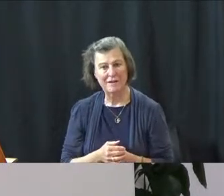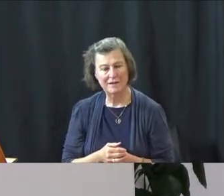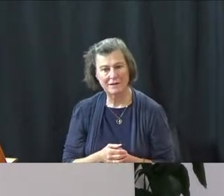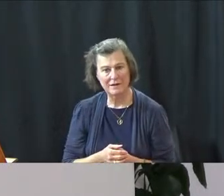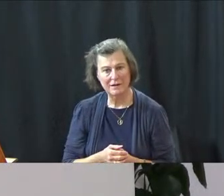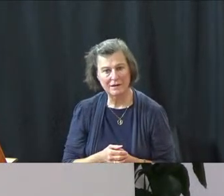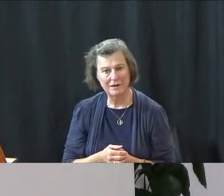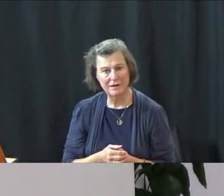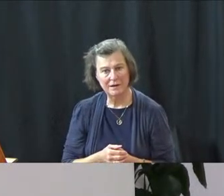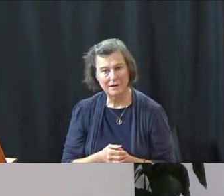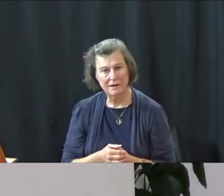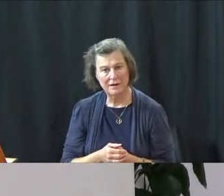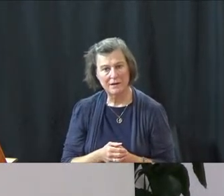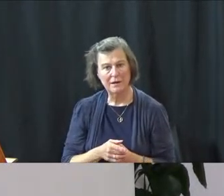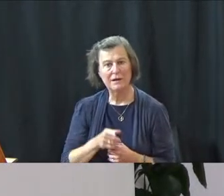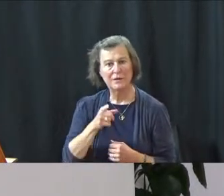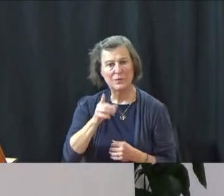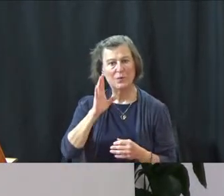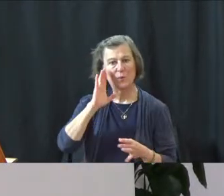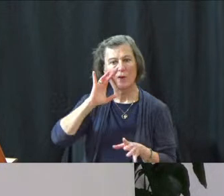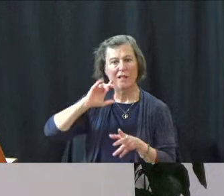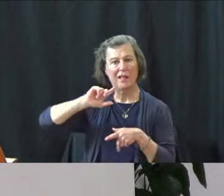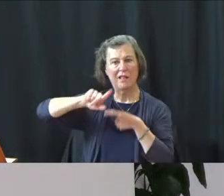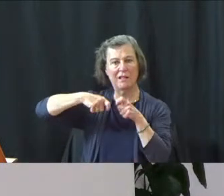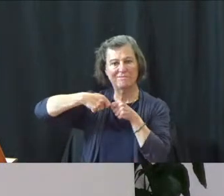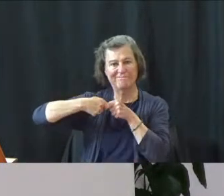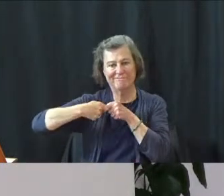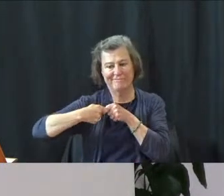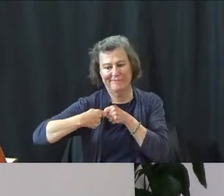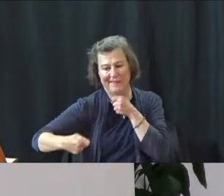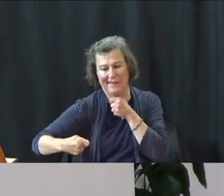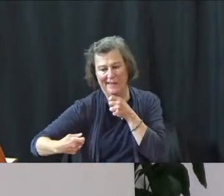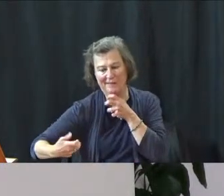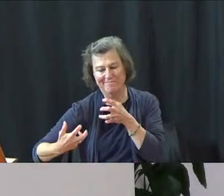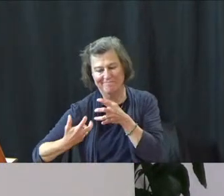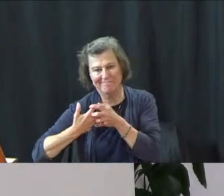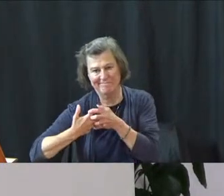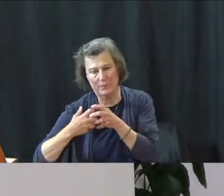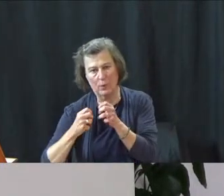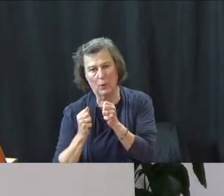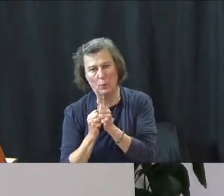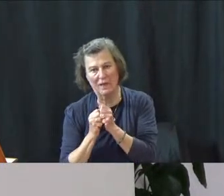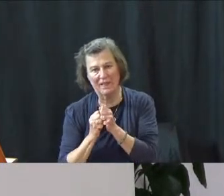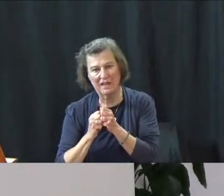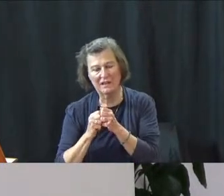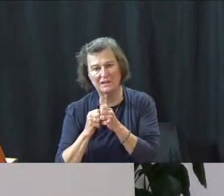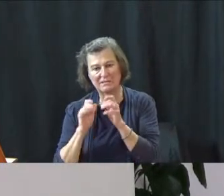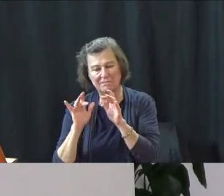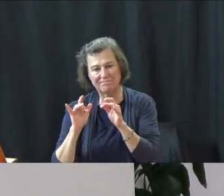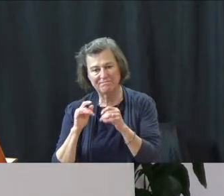And you will bind yourself to misery.